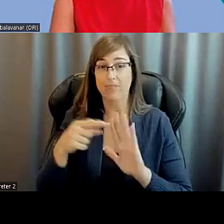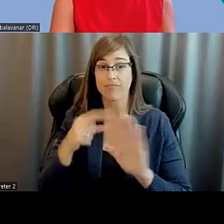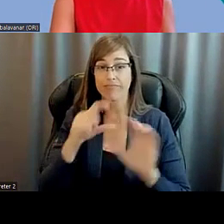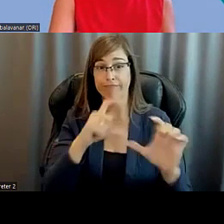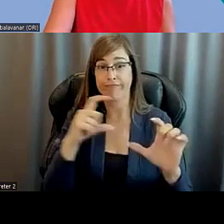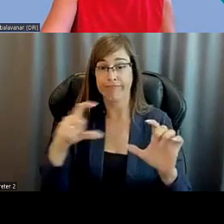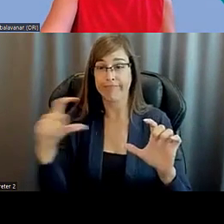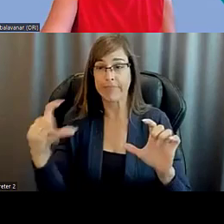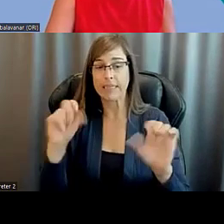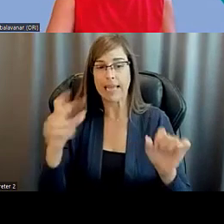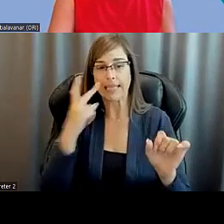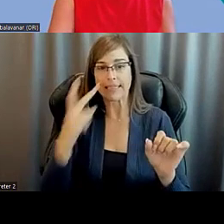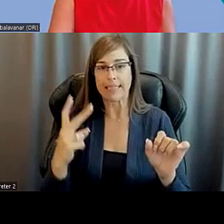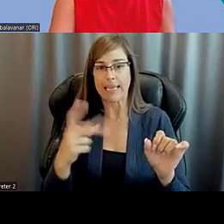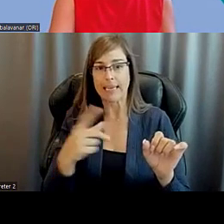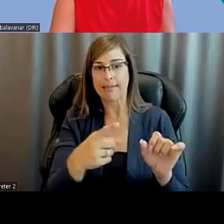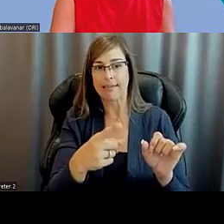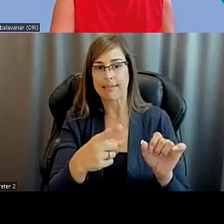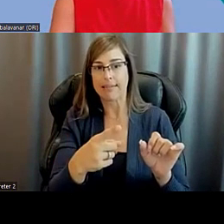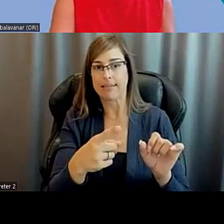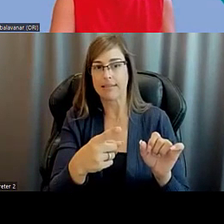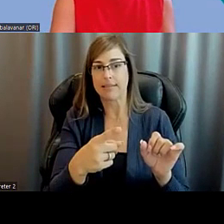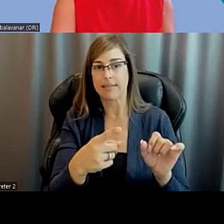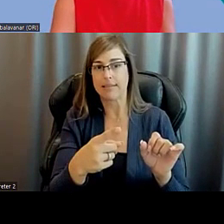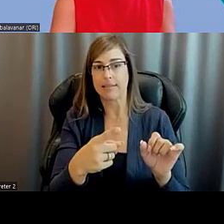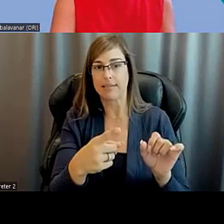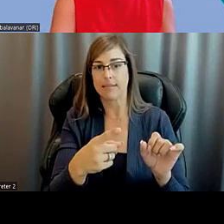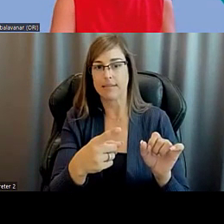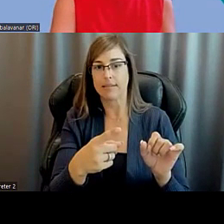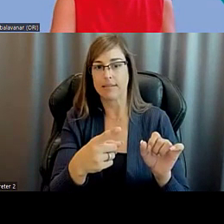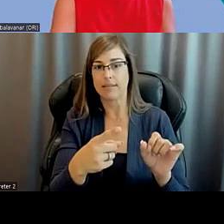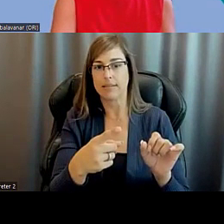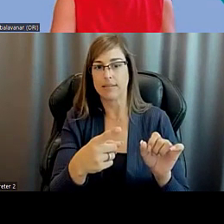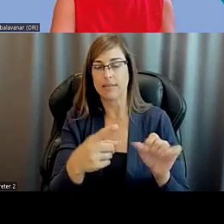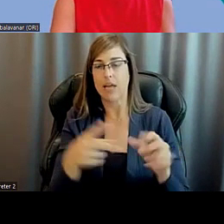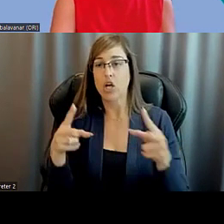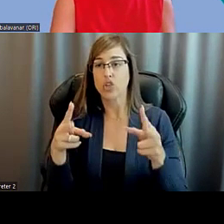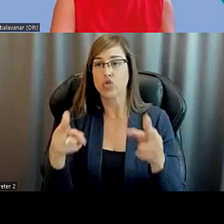and this is a trimmed portion and enlarged